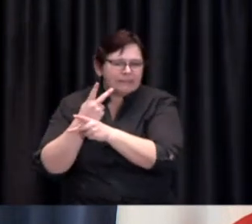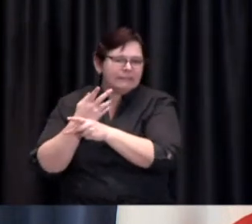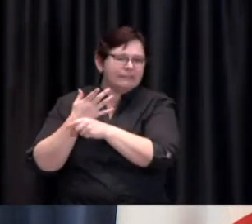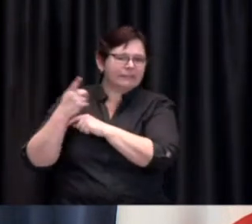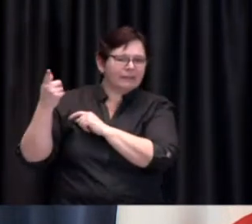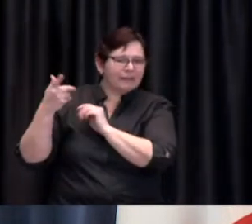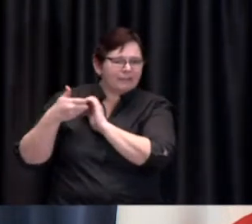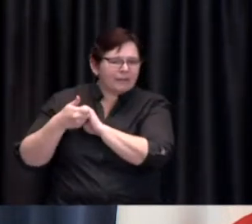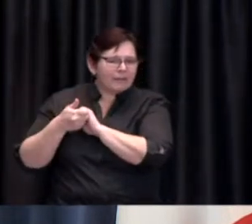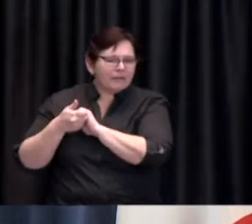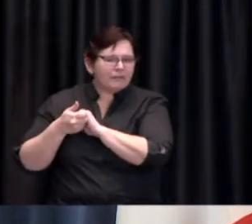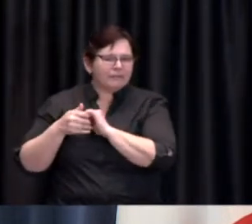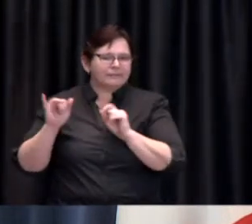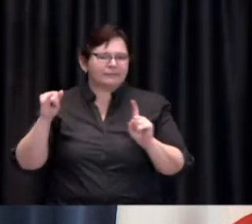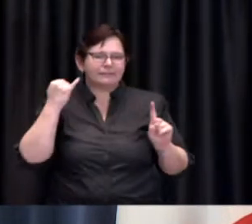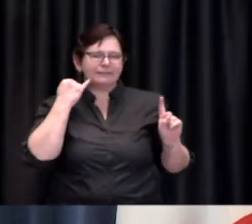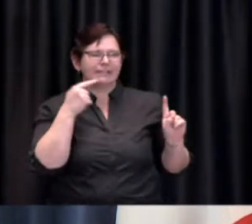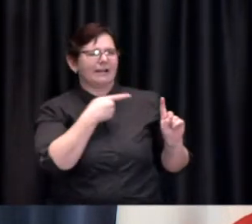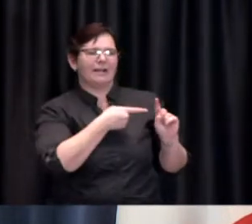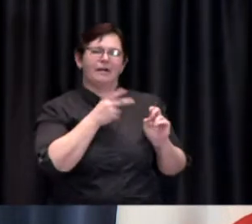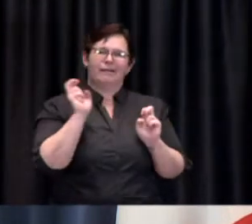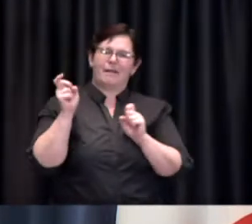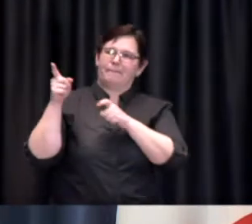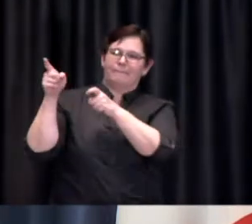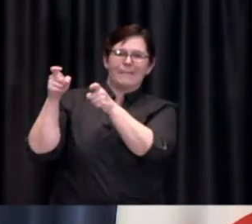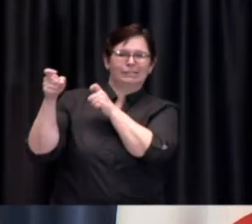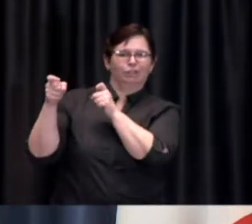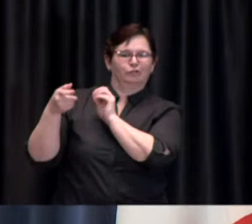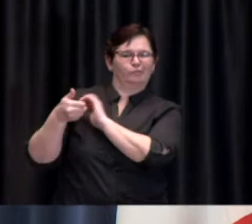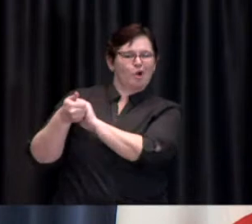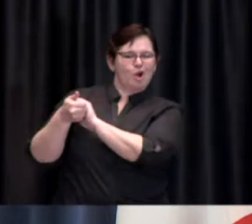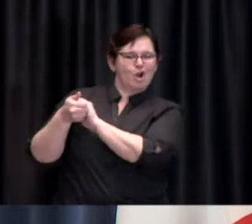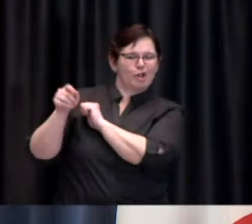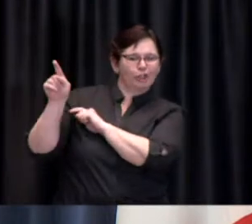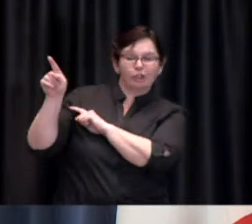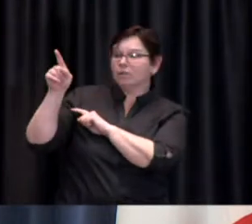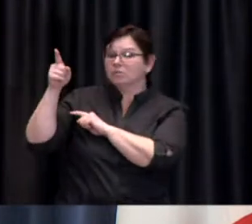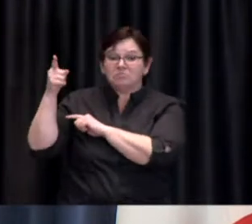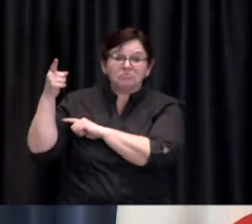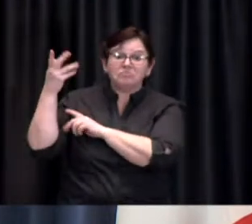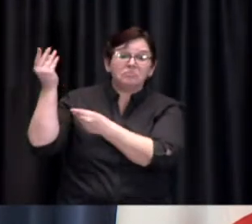over time there there may be uh the involvement of pharmacies which are scattered far and wide across